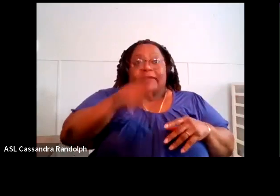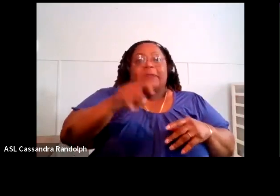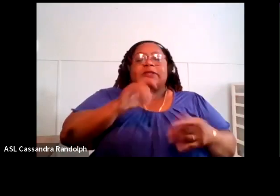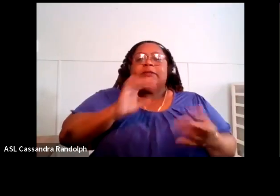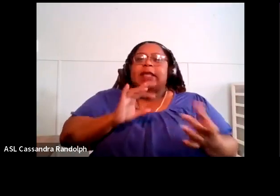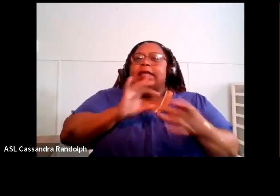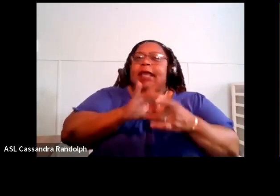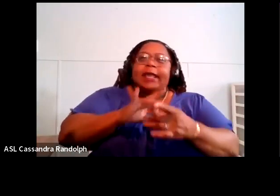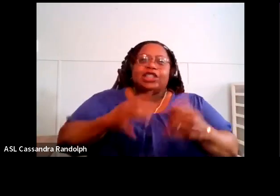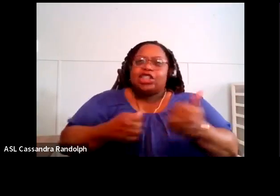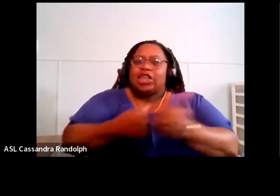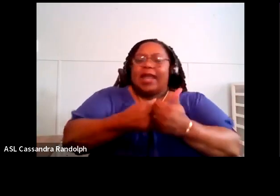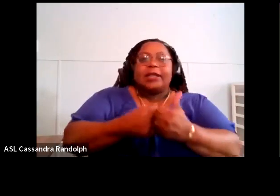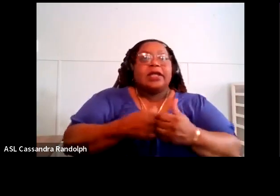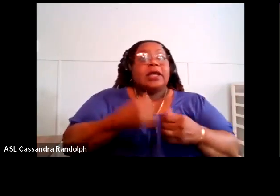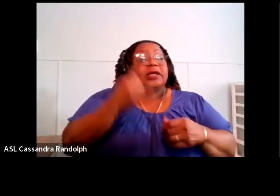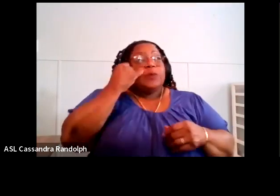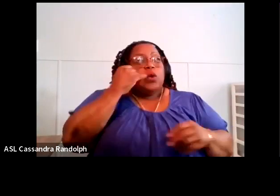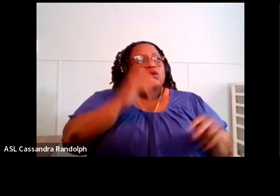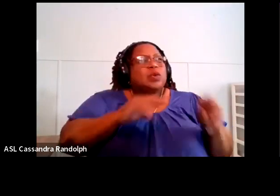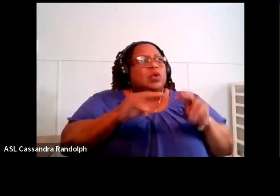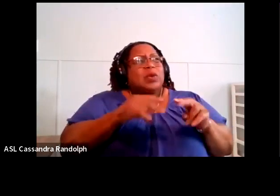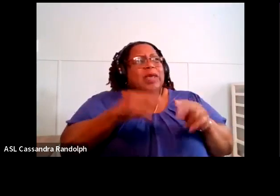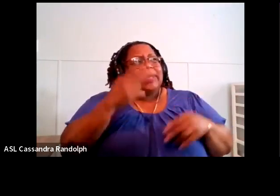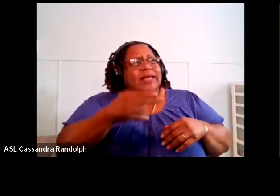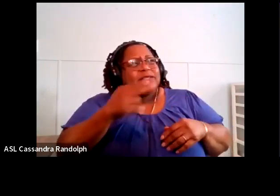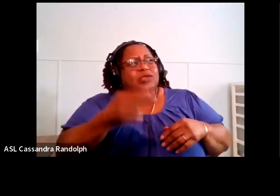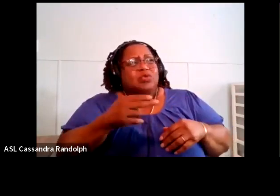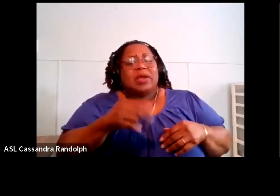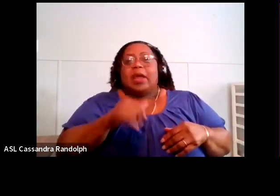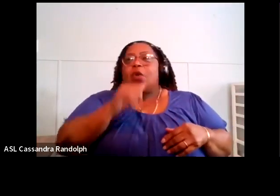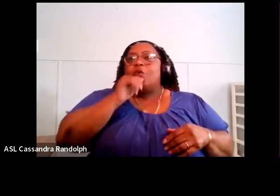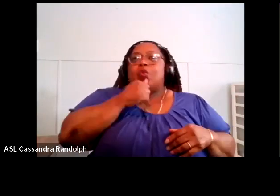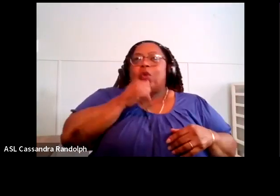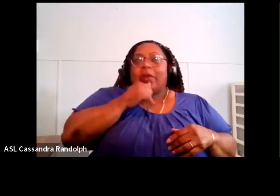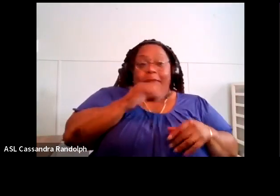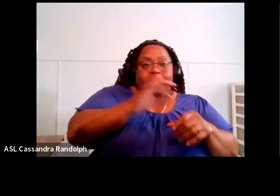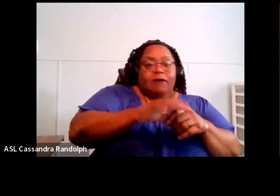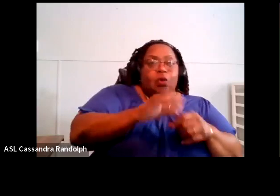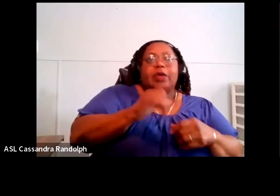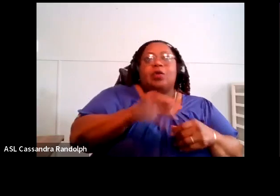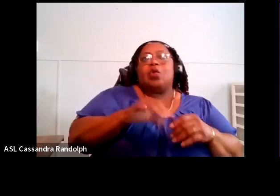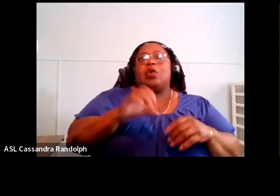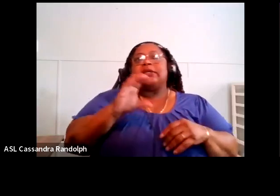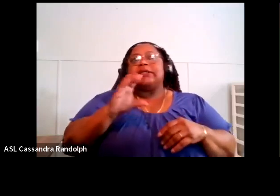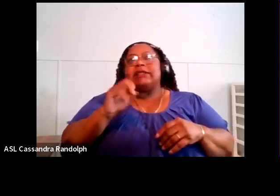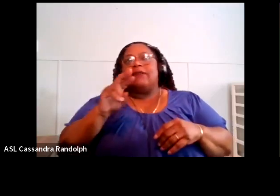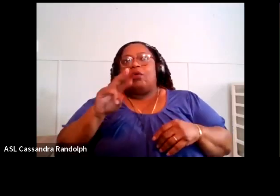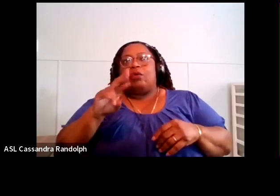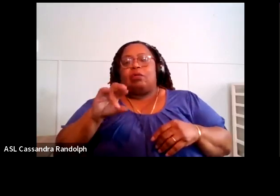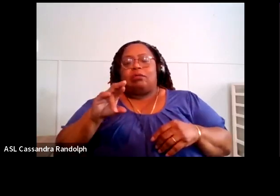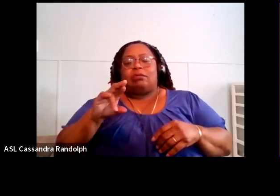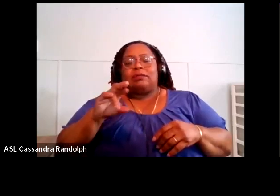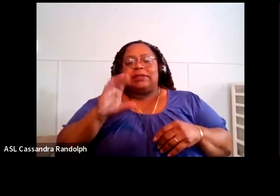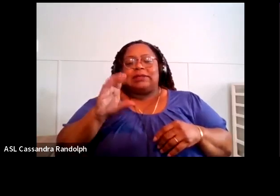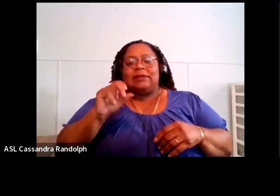are disengaged and don't want to vote when they're 18 1920, what difference does it make? ? How does it change anything